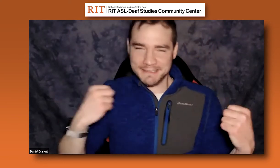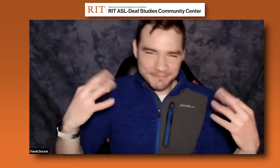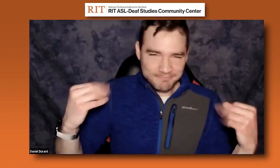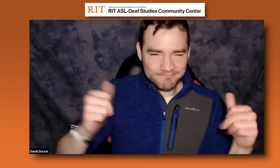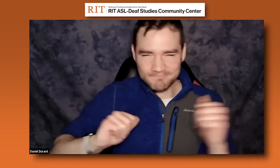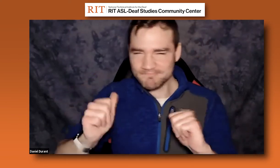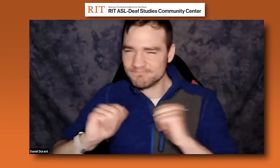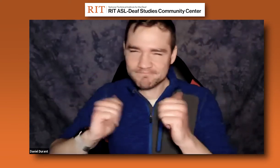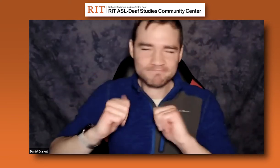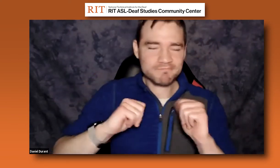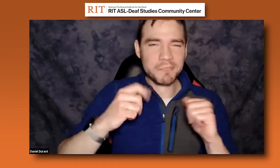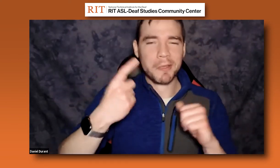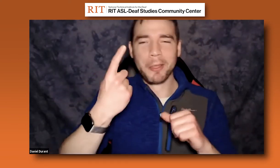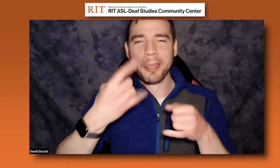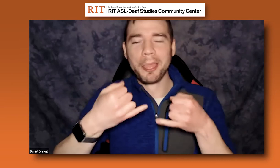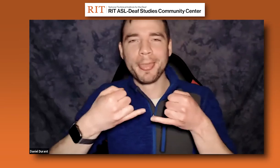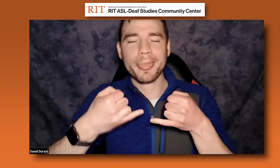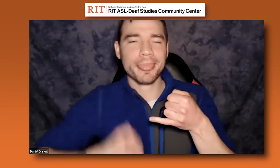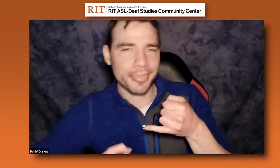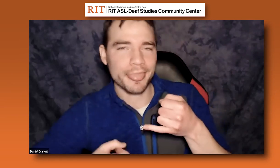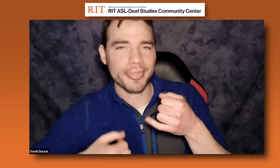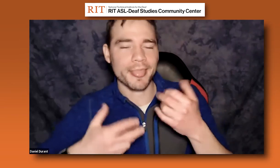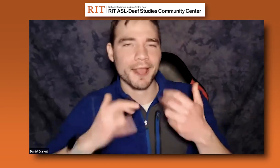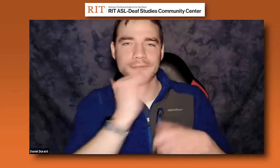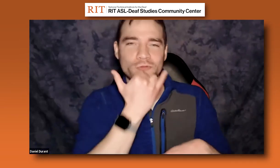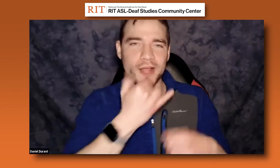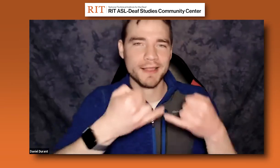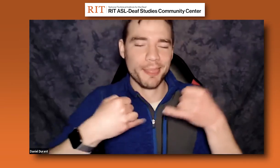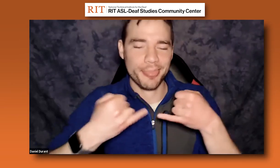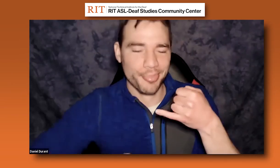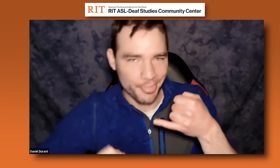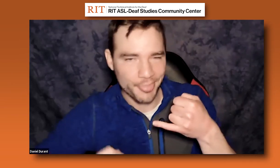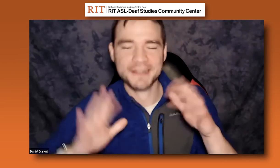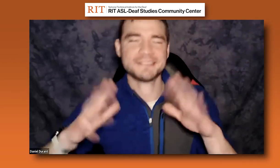to me, it would be off the chart. I do remember that I messed up one of the lines,